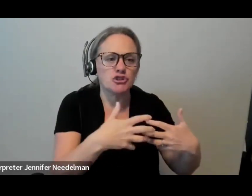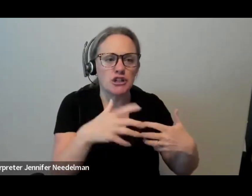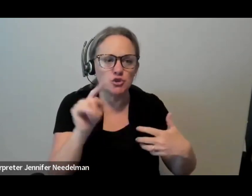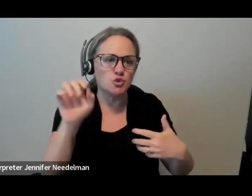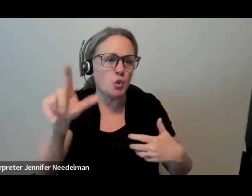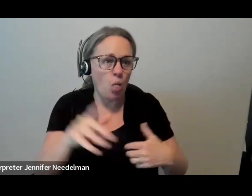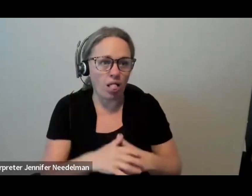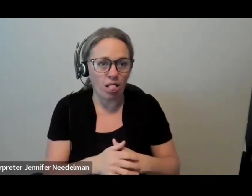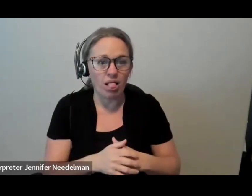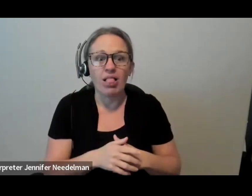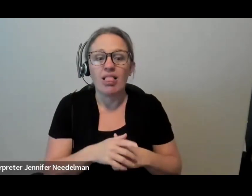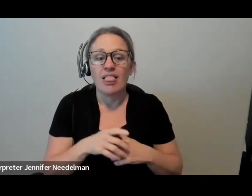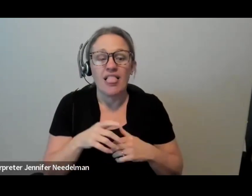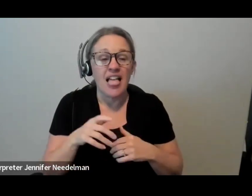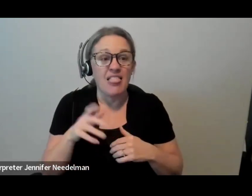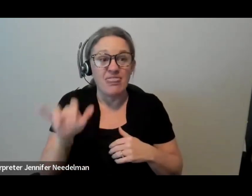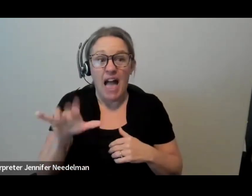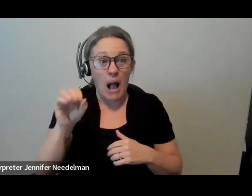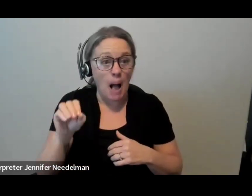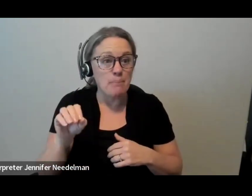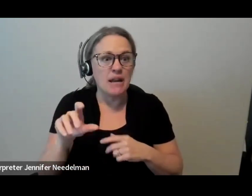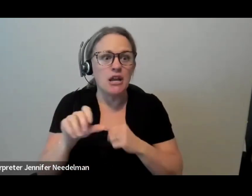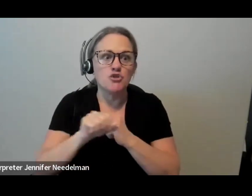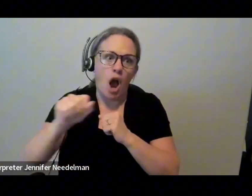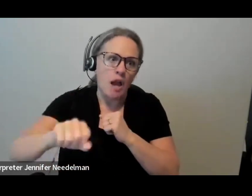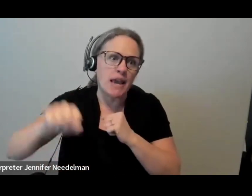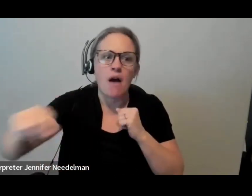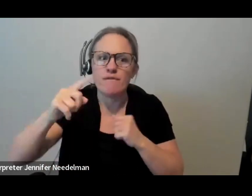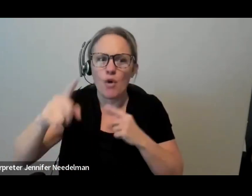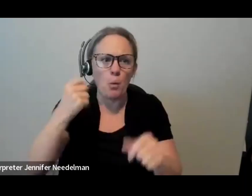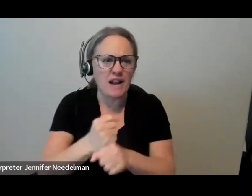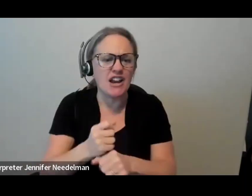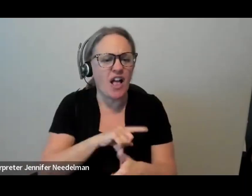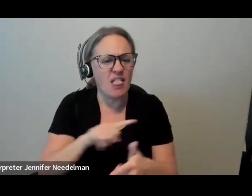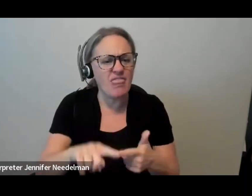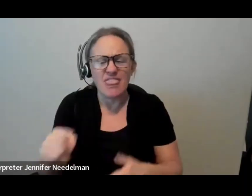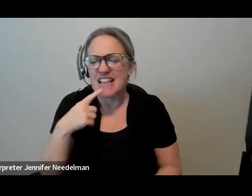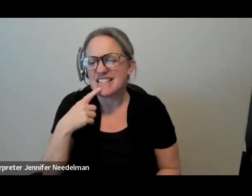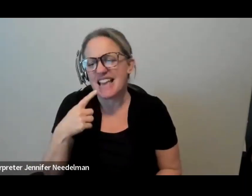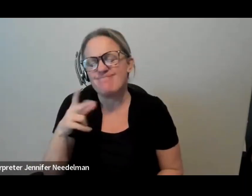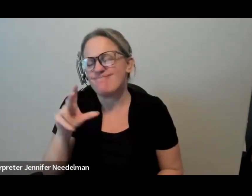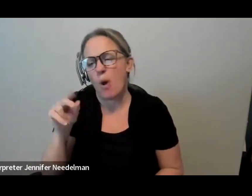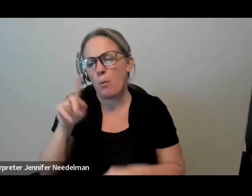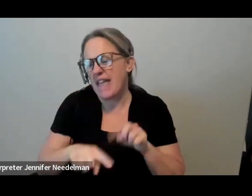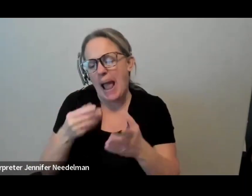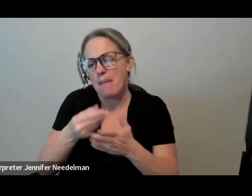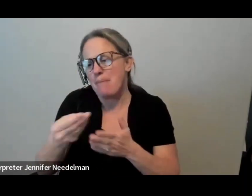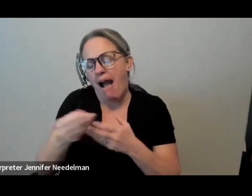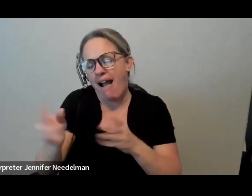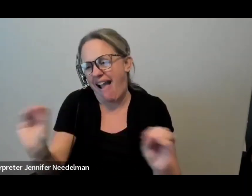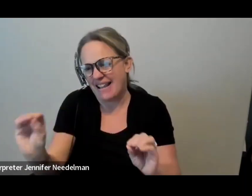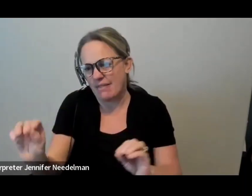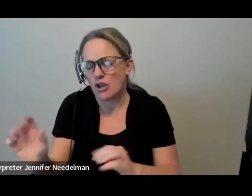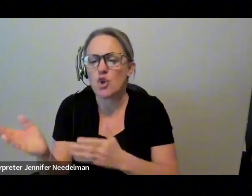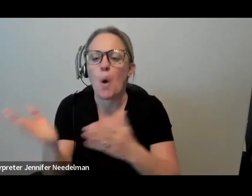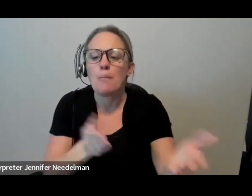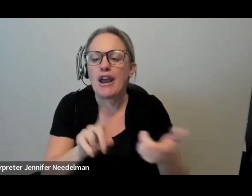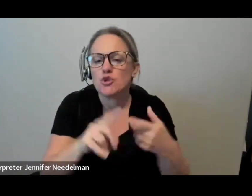the company dragged it on for a year and then they said, "Hey, our accessibility department actually can't buy anything, so bring it to sales,"